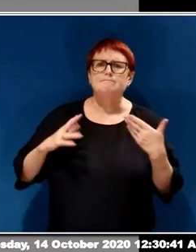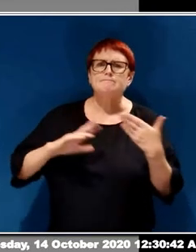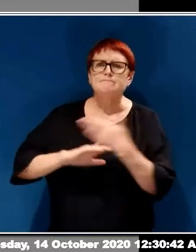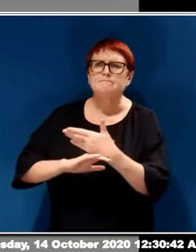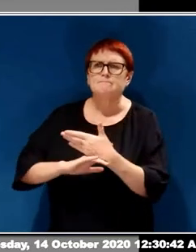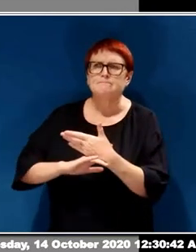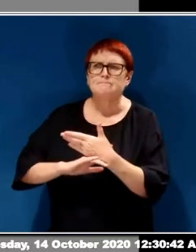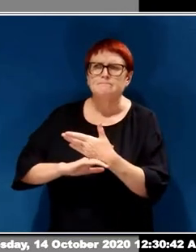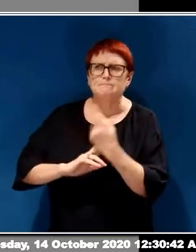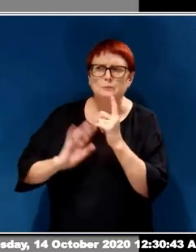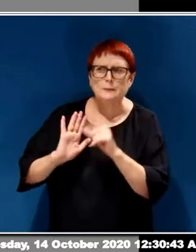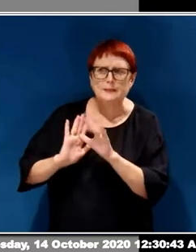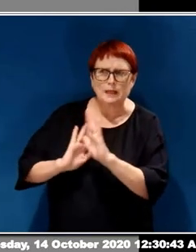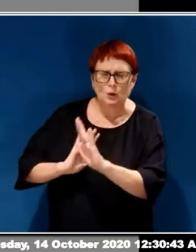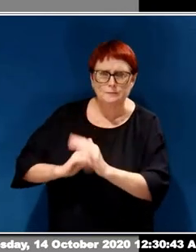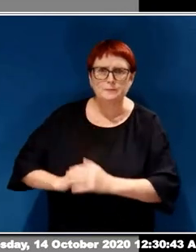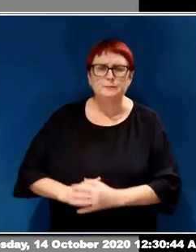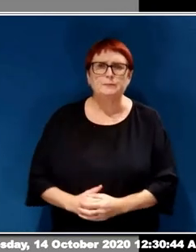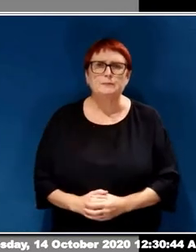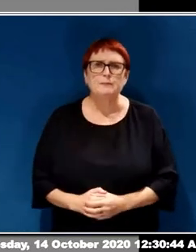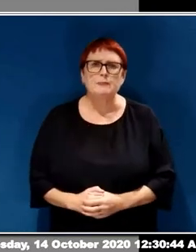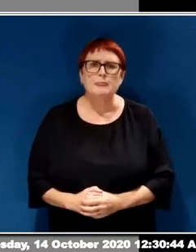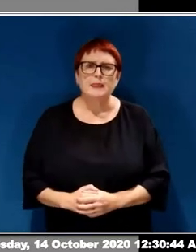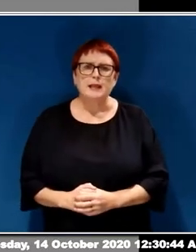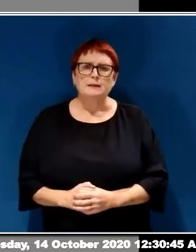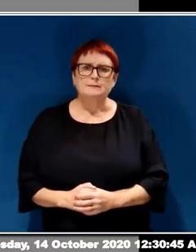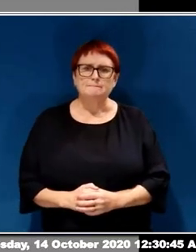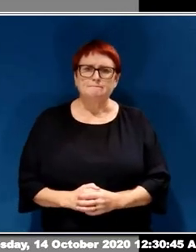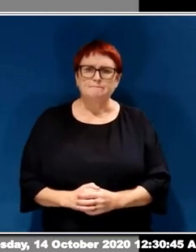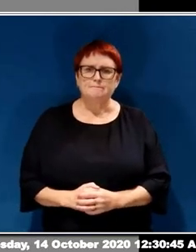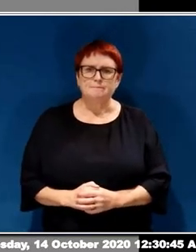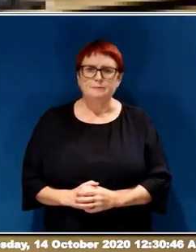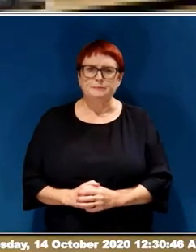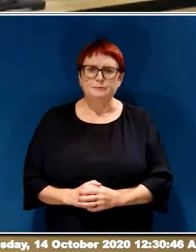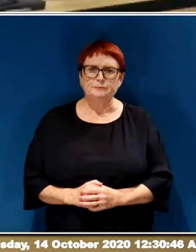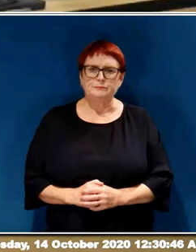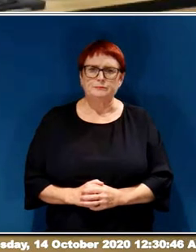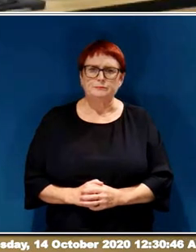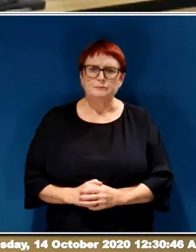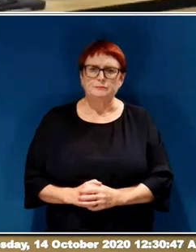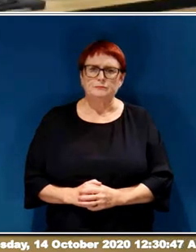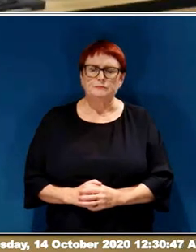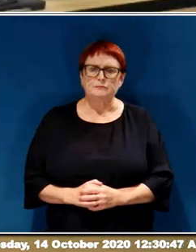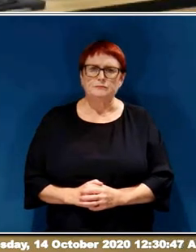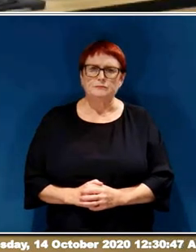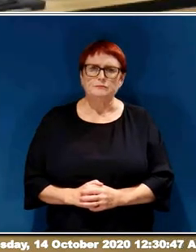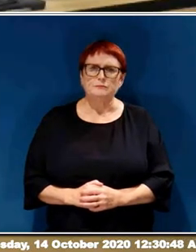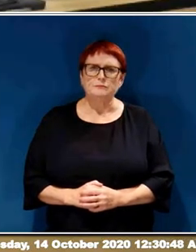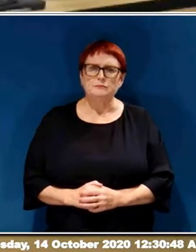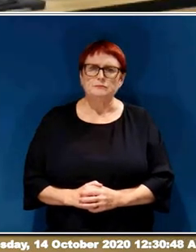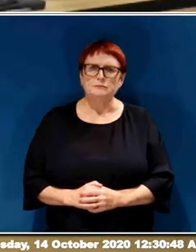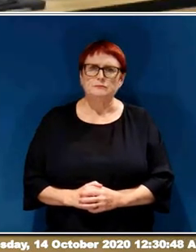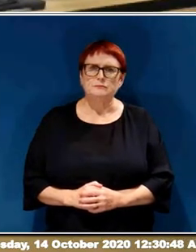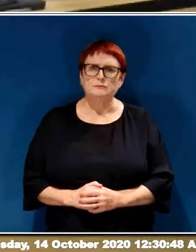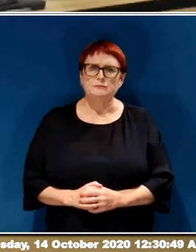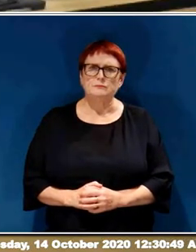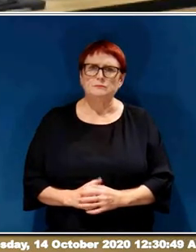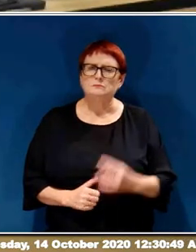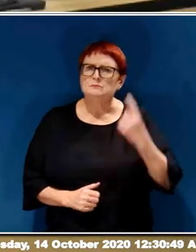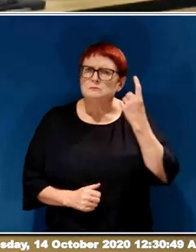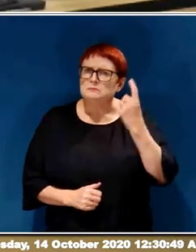help at this stage to bring up on screen the triangular schematic which is at